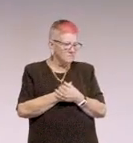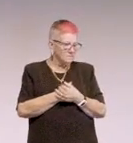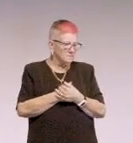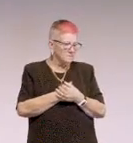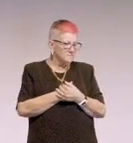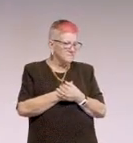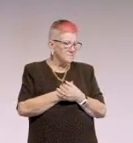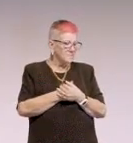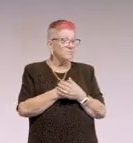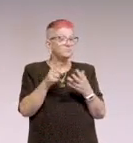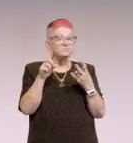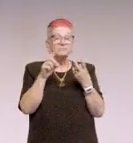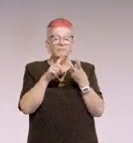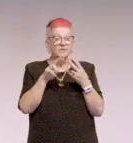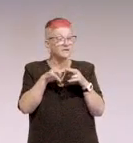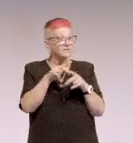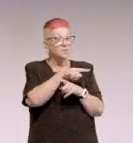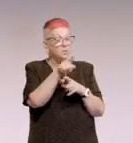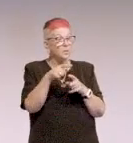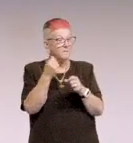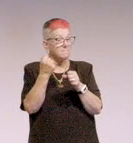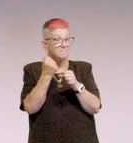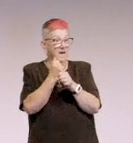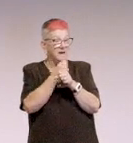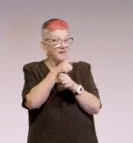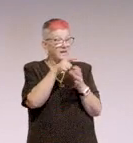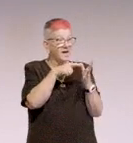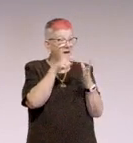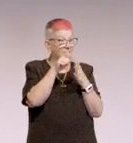For sure, if you are making a web application and using focus estate,